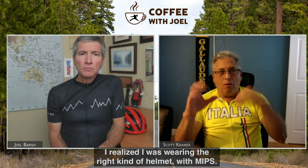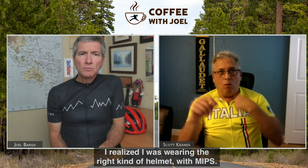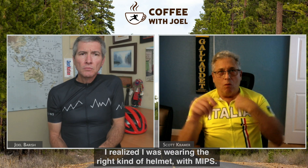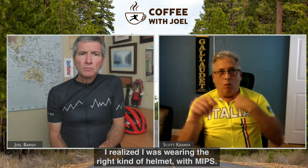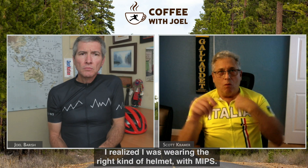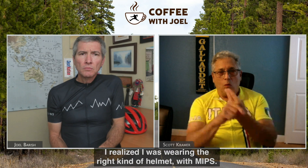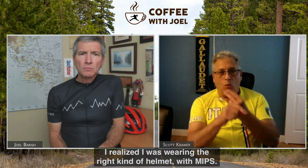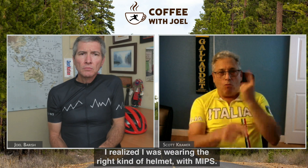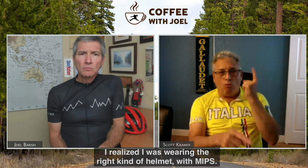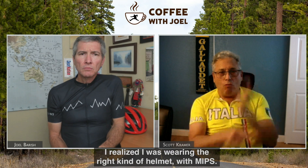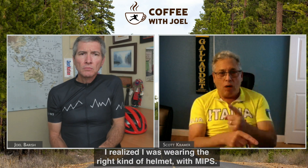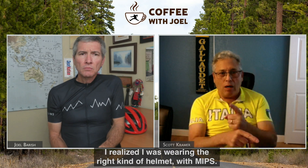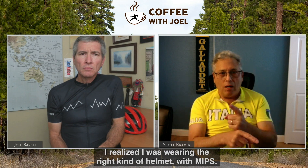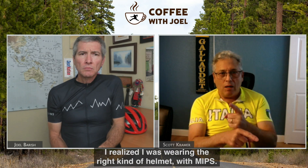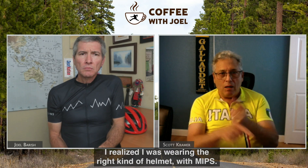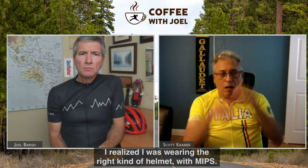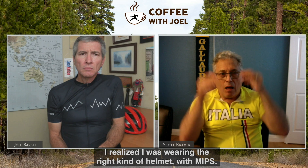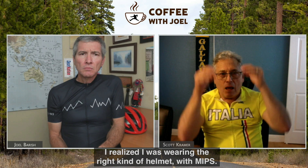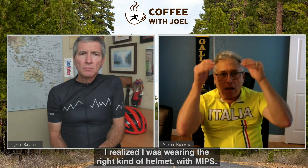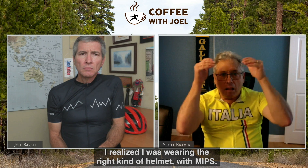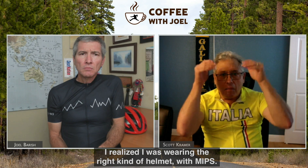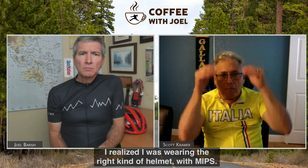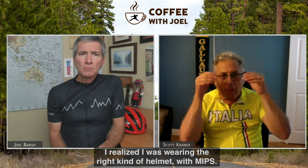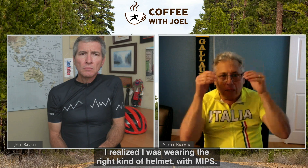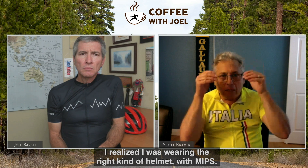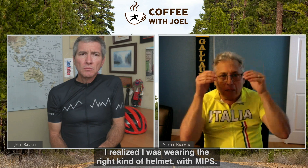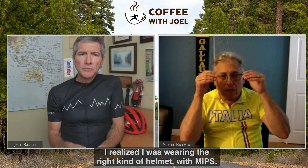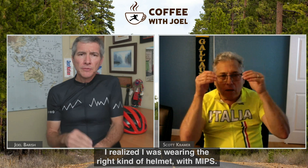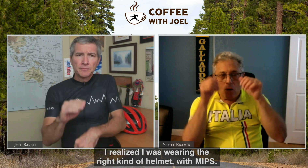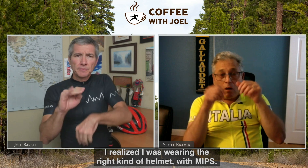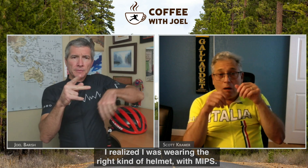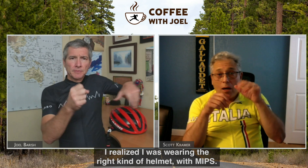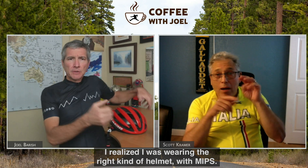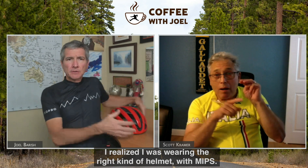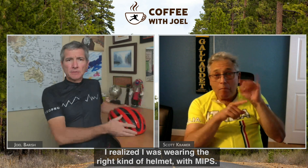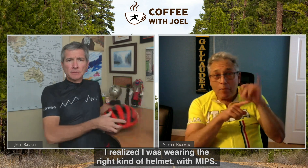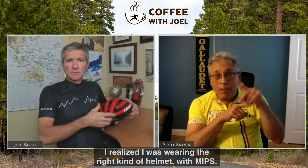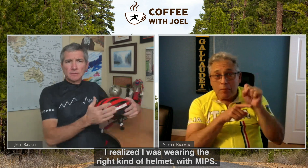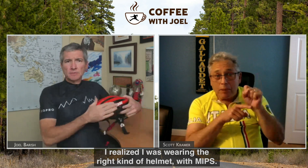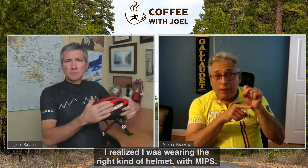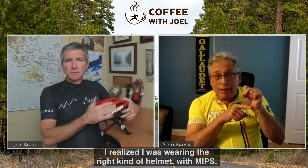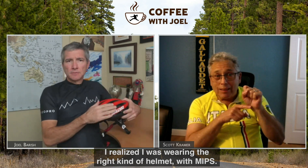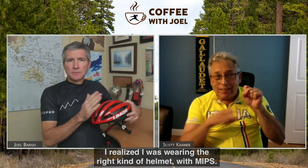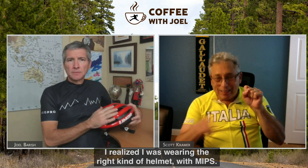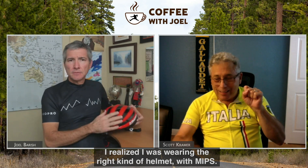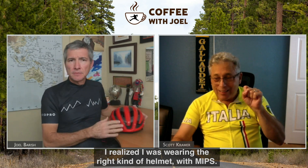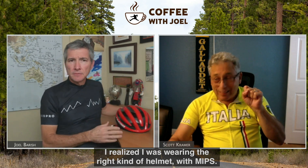I realized I was wearing the right kind of helmet, with MIPS.